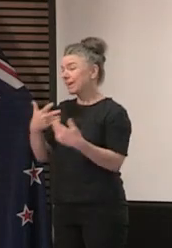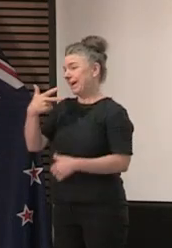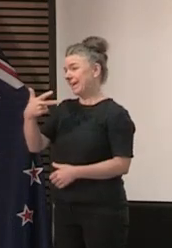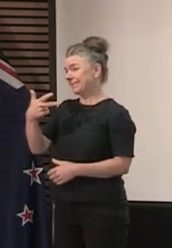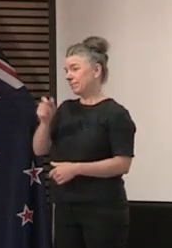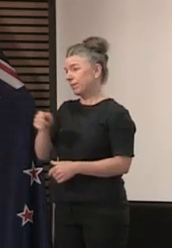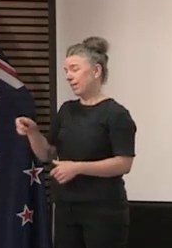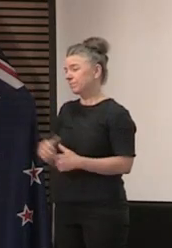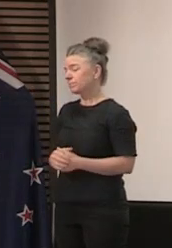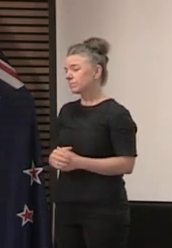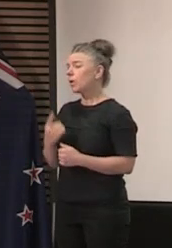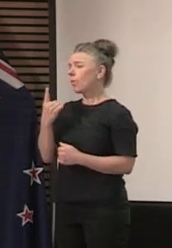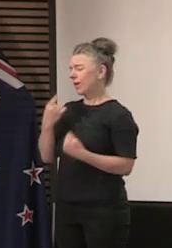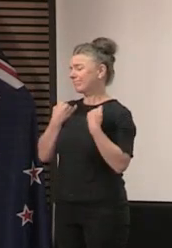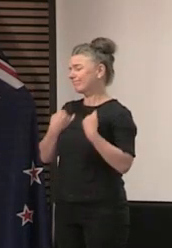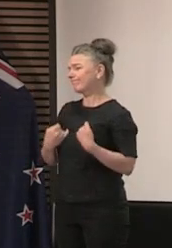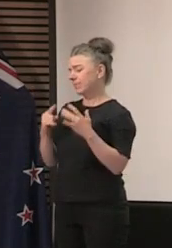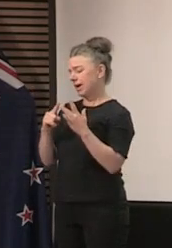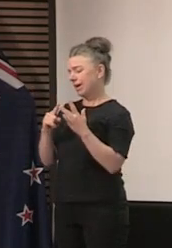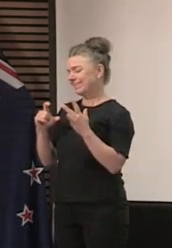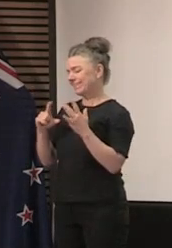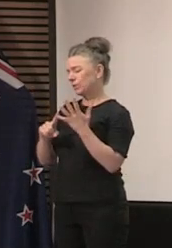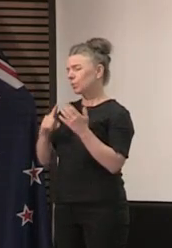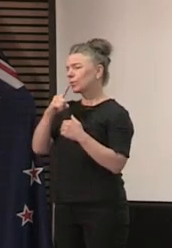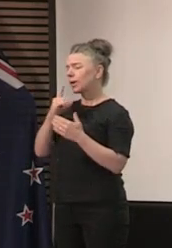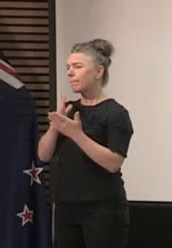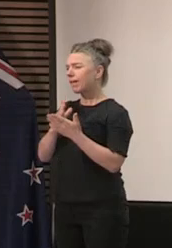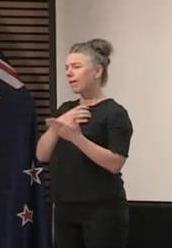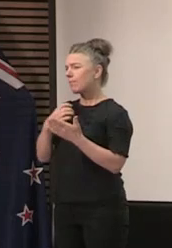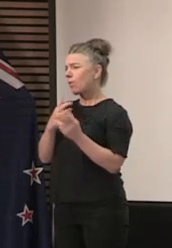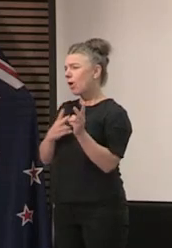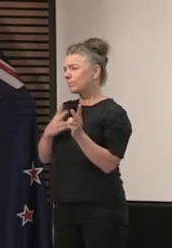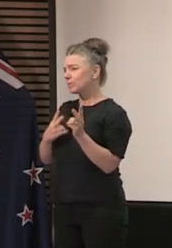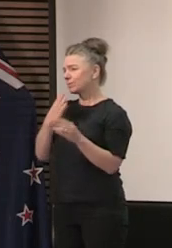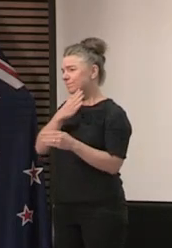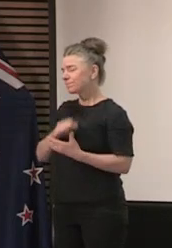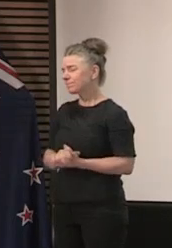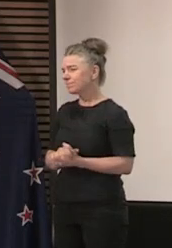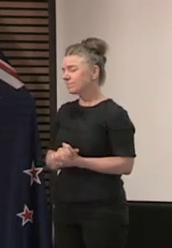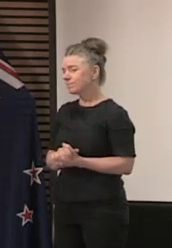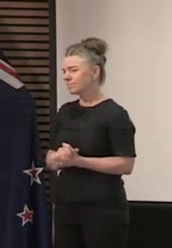Today there are eight people in hospital with COVID-19 and